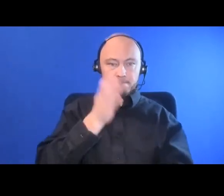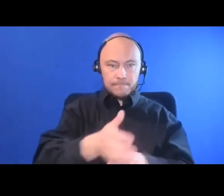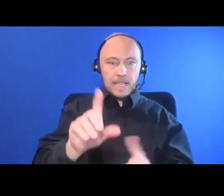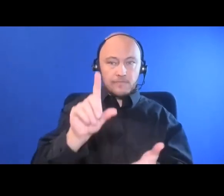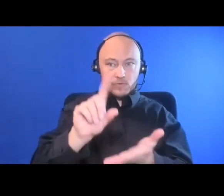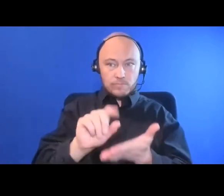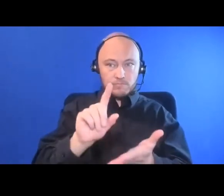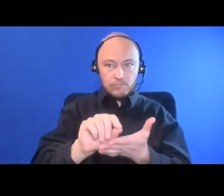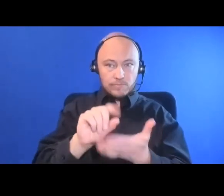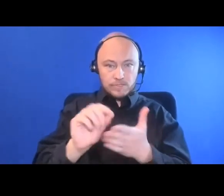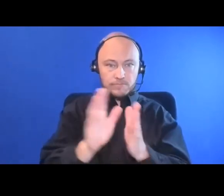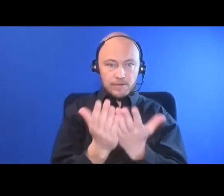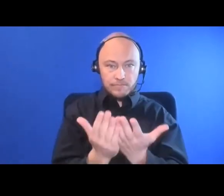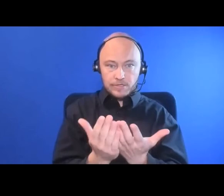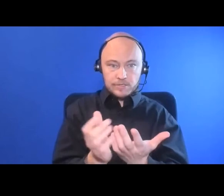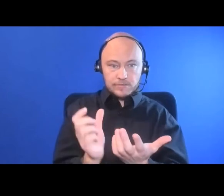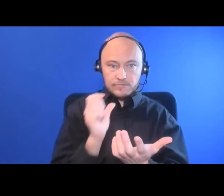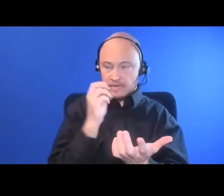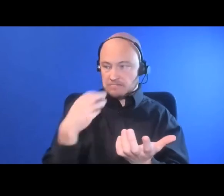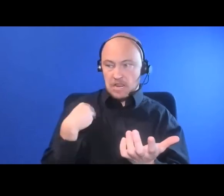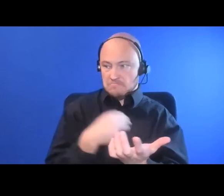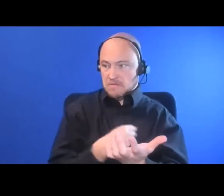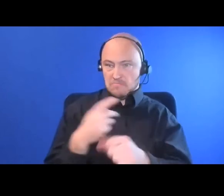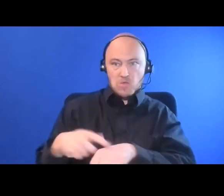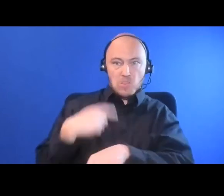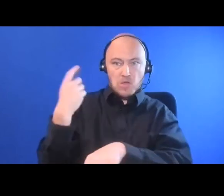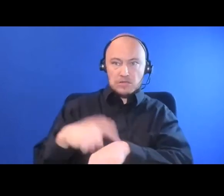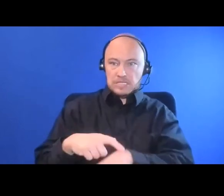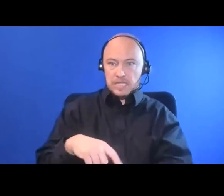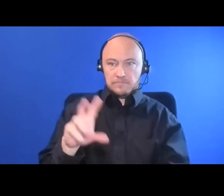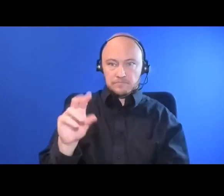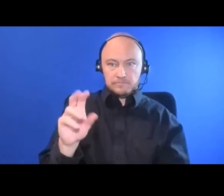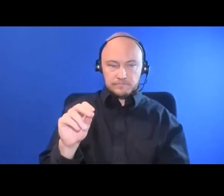I hadn't even been a member long, mostly because,